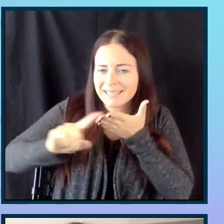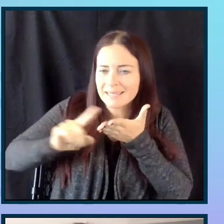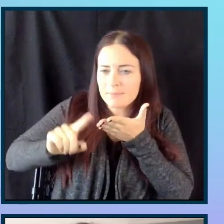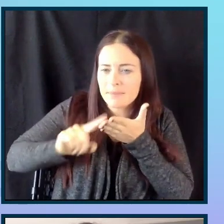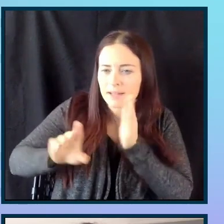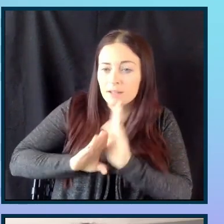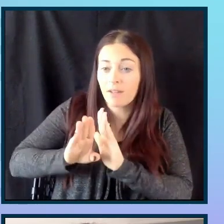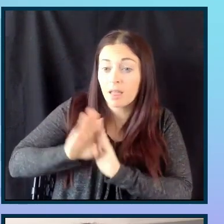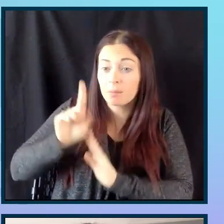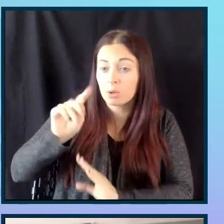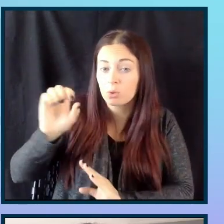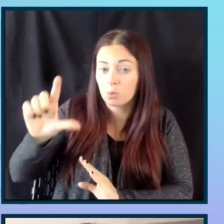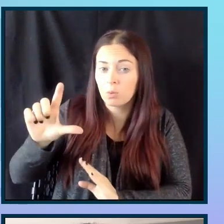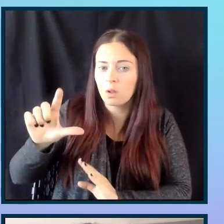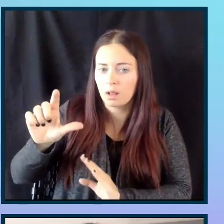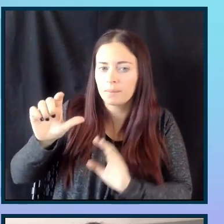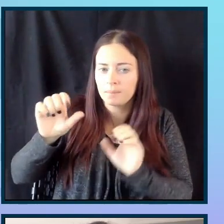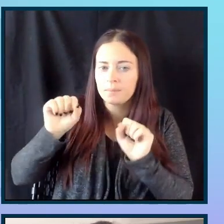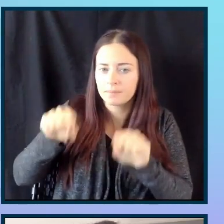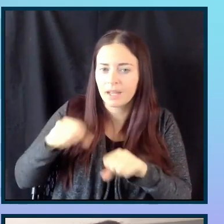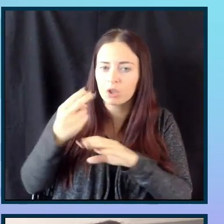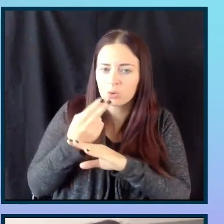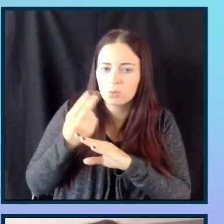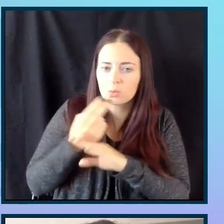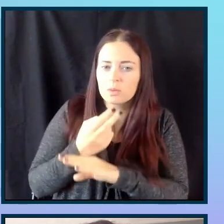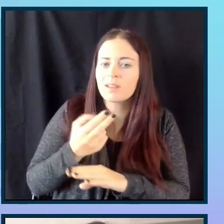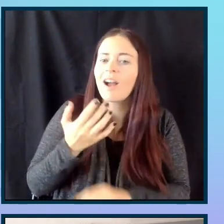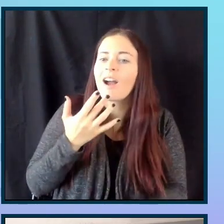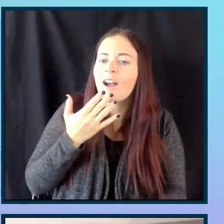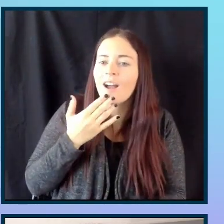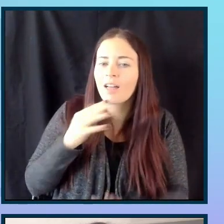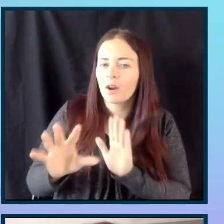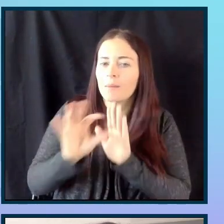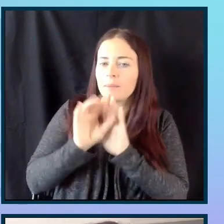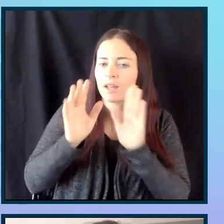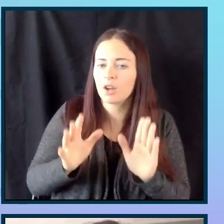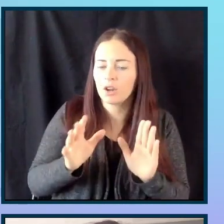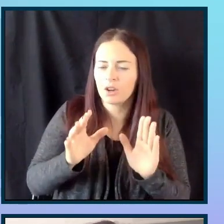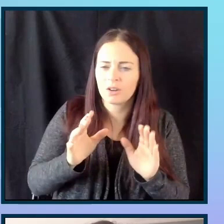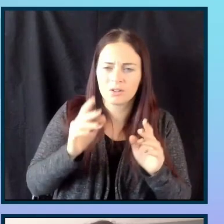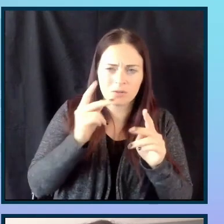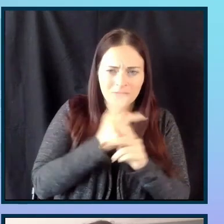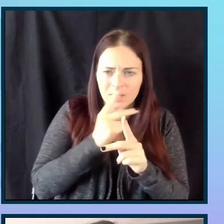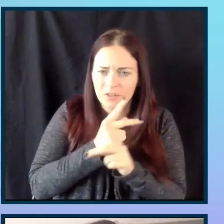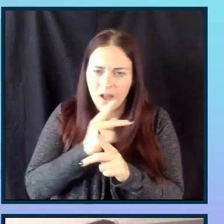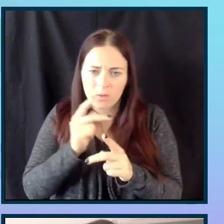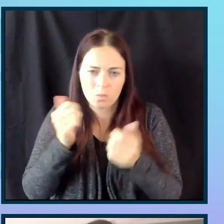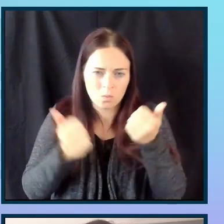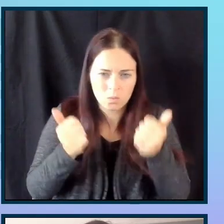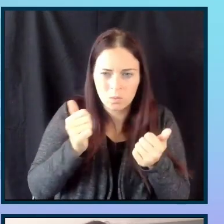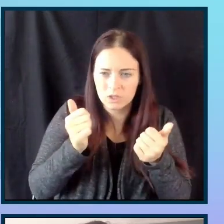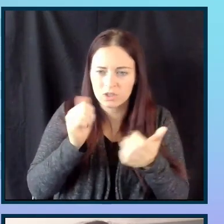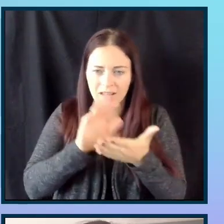You can use a color picker to figure out the contrasts difference between the foreground between the focus and unfocused date.